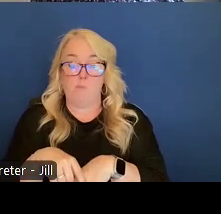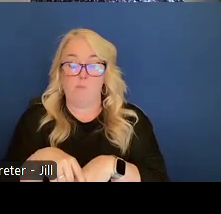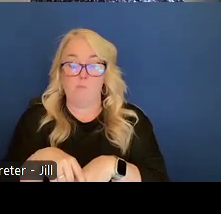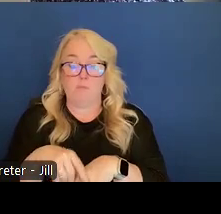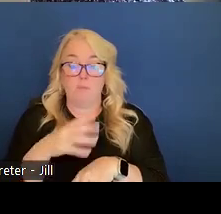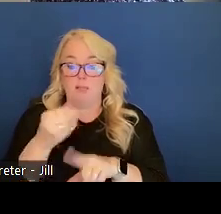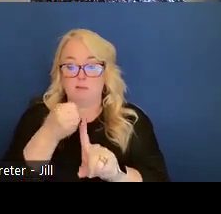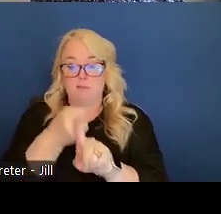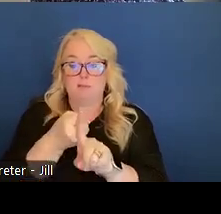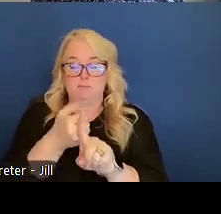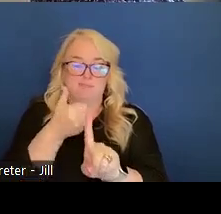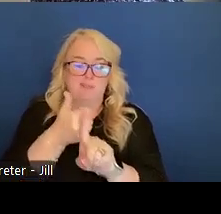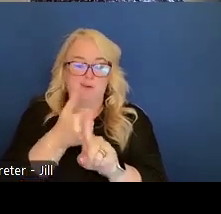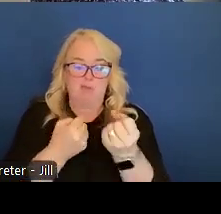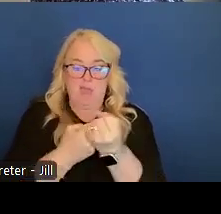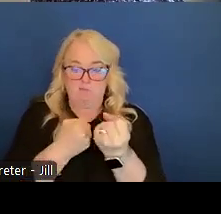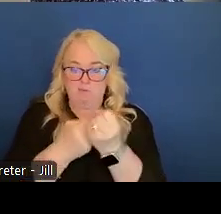self-advocates becoming empowered. We're really thrilled